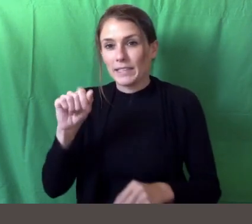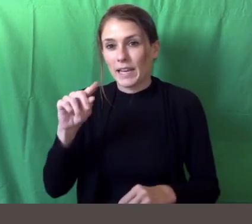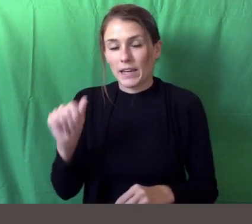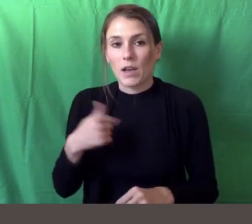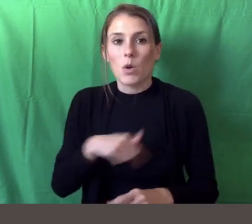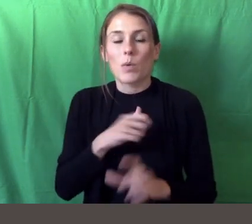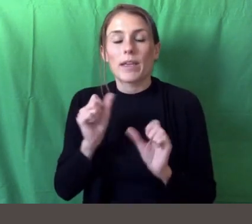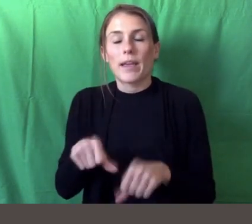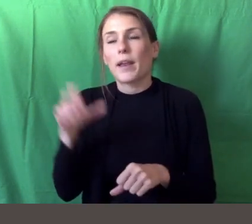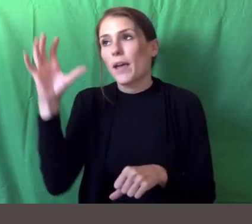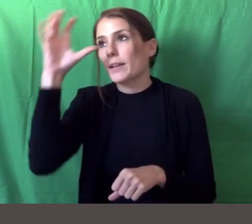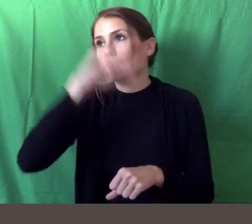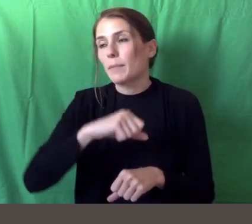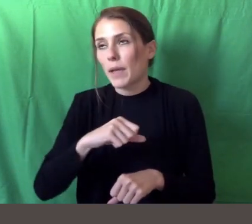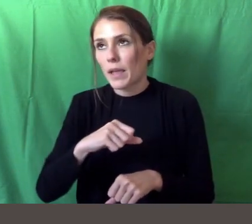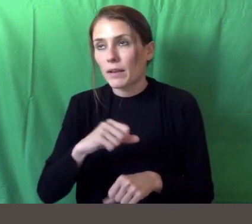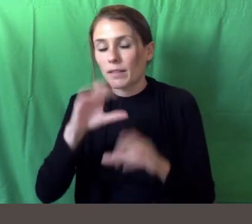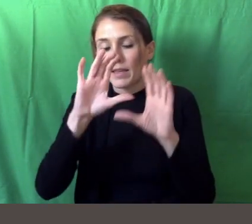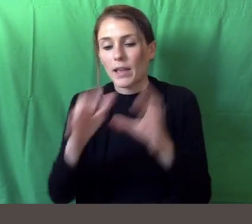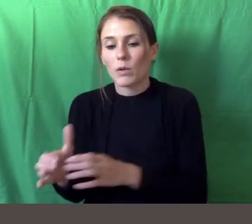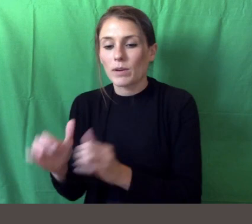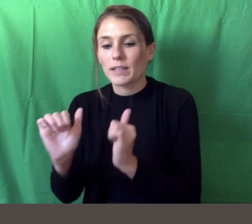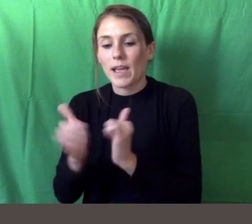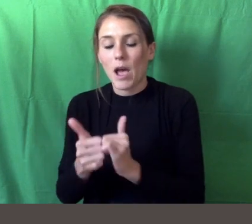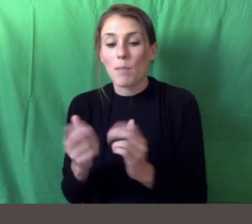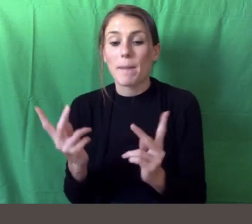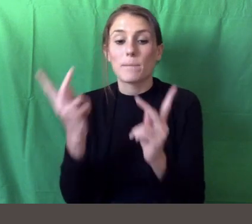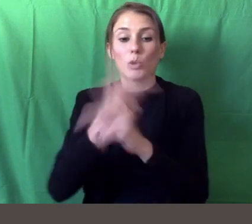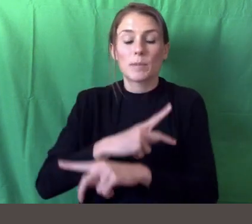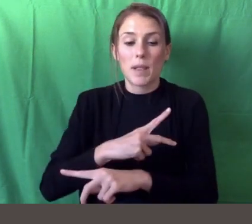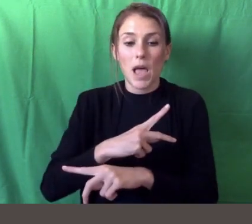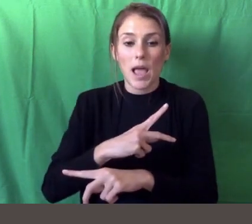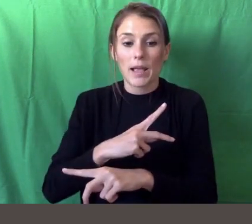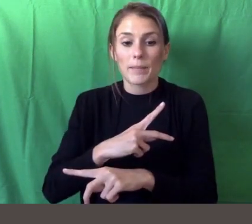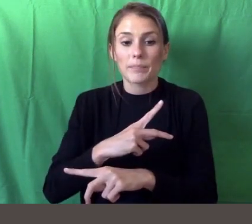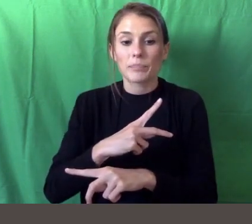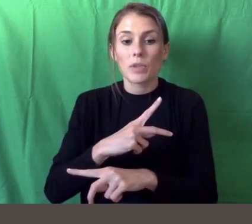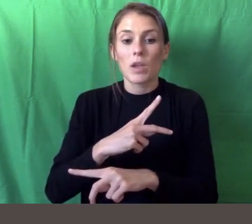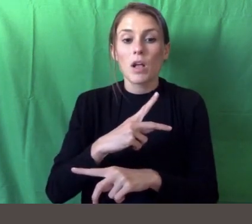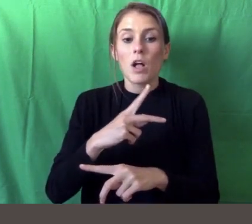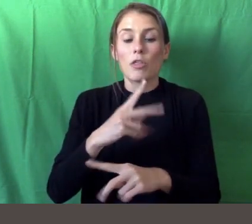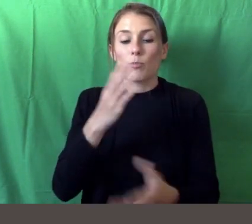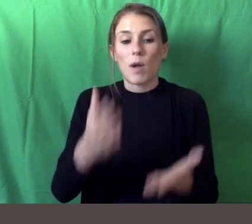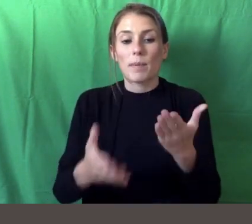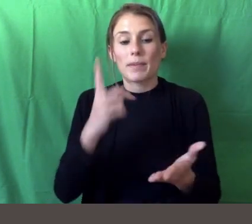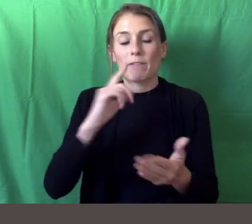We can estimate the categories by multiplying the probabilities of all the known data categories,